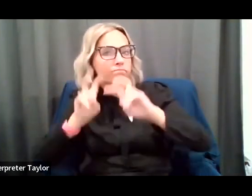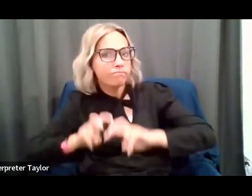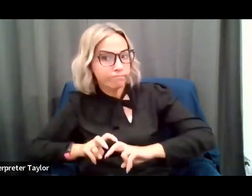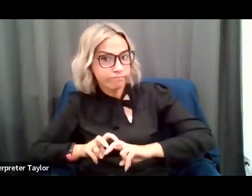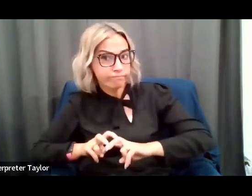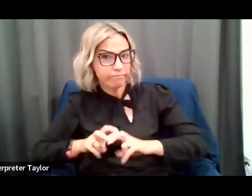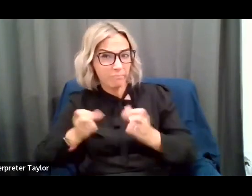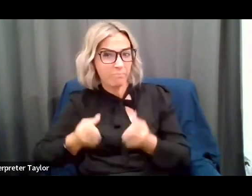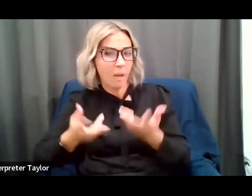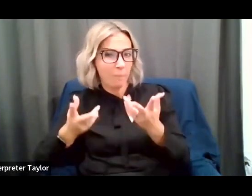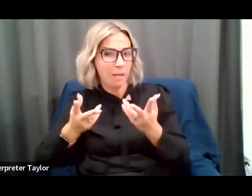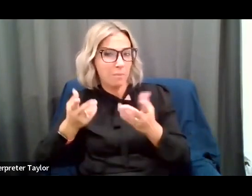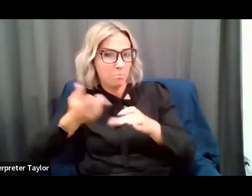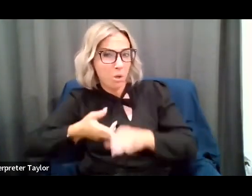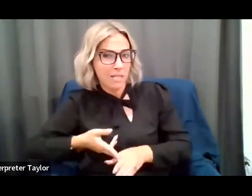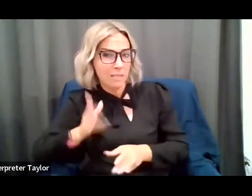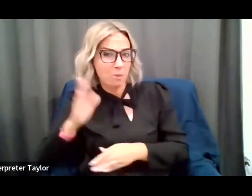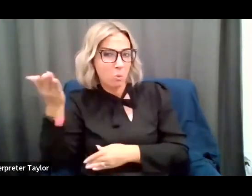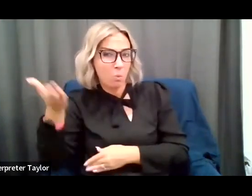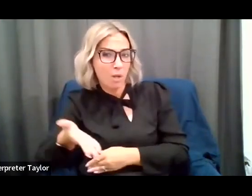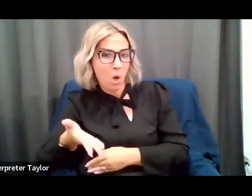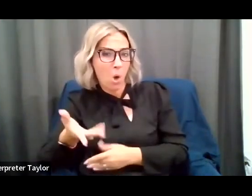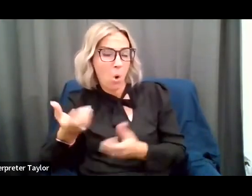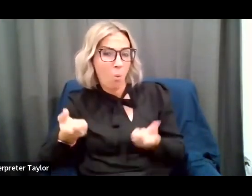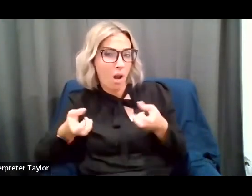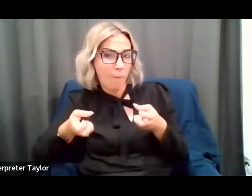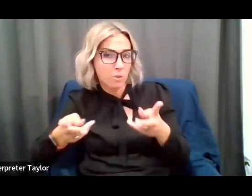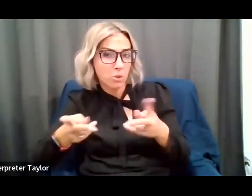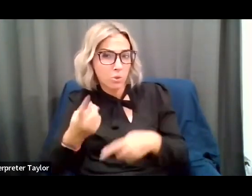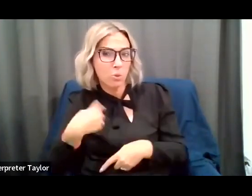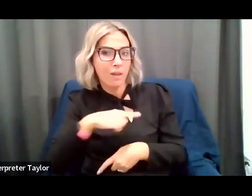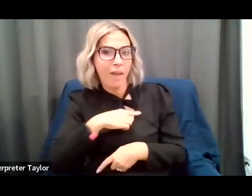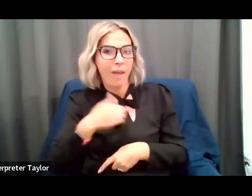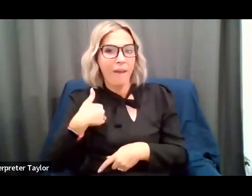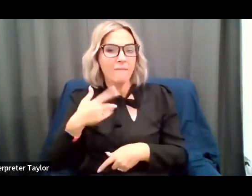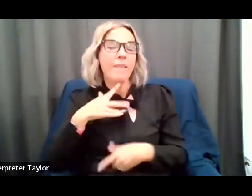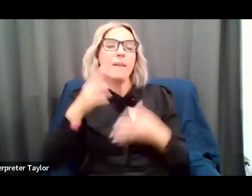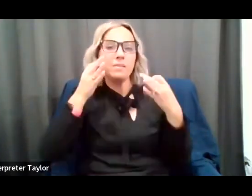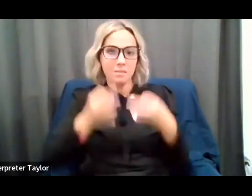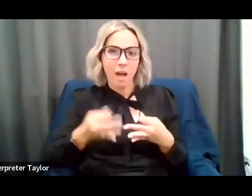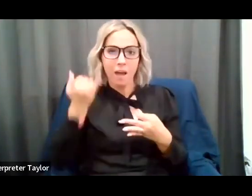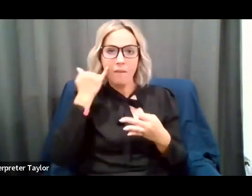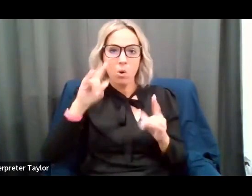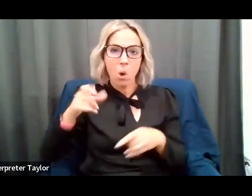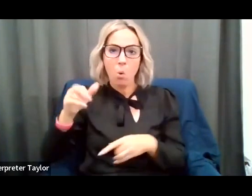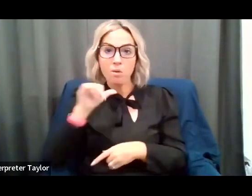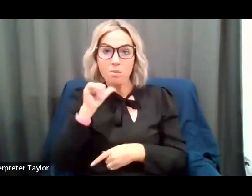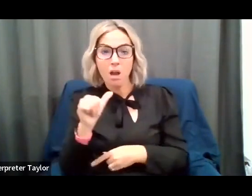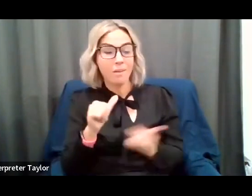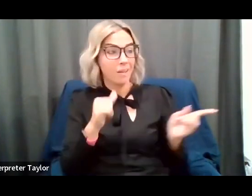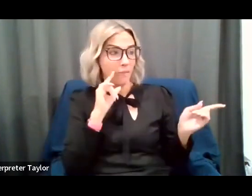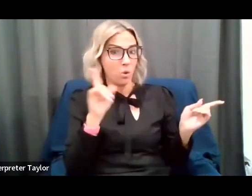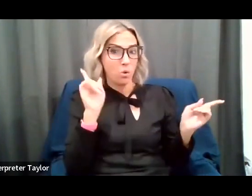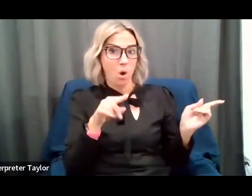how many participants are gonna be there? What are the opportunities? And then we make a decision to attend. If you got on the Boulevard and set